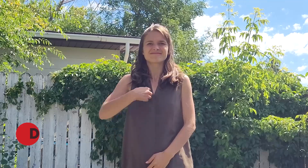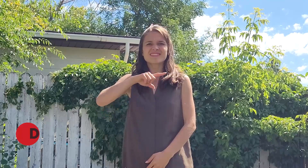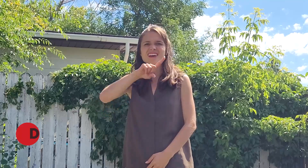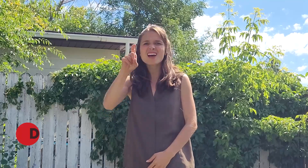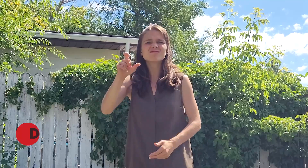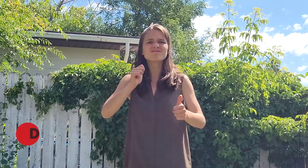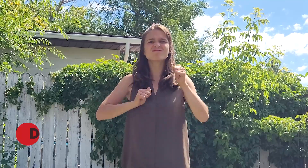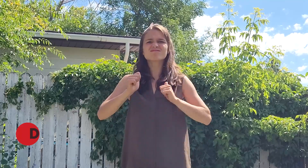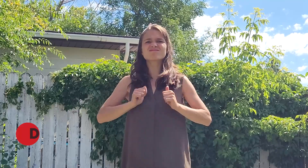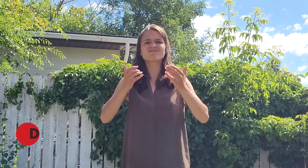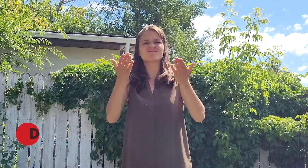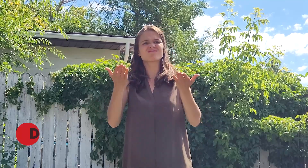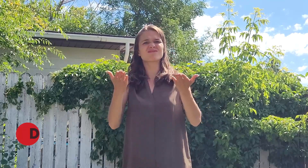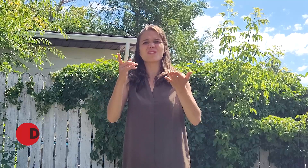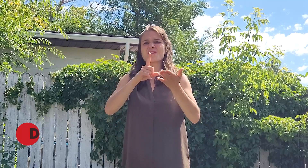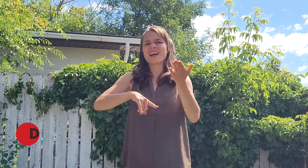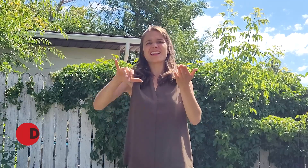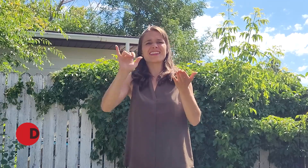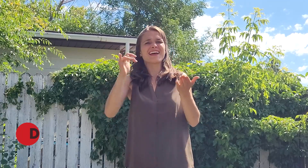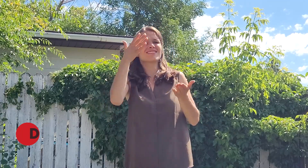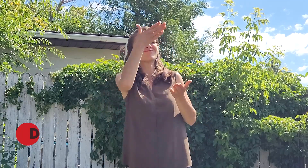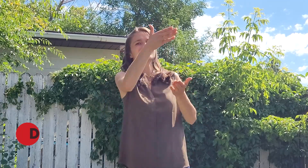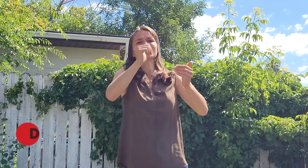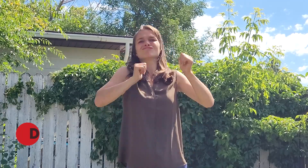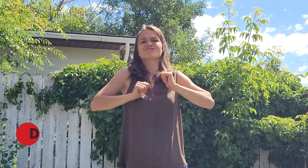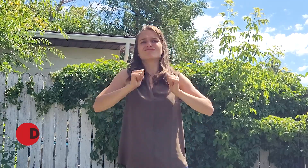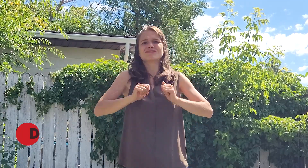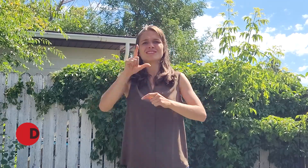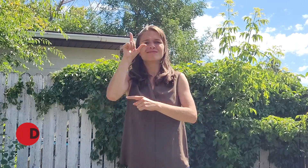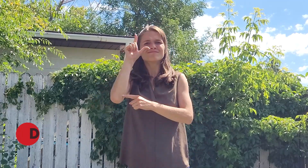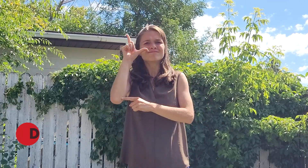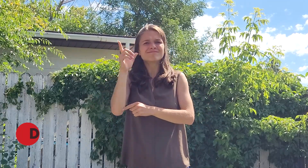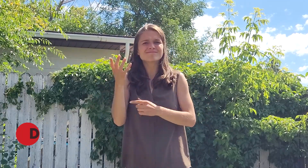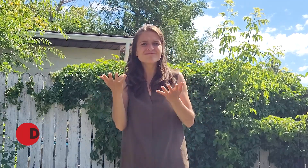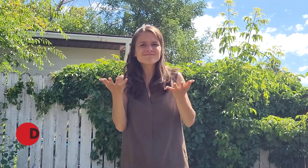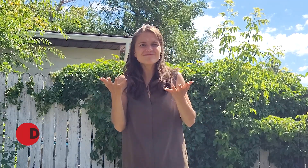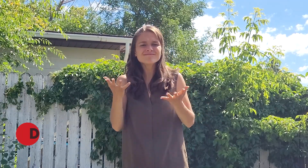[Nicole]: We asked a performer what it was like being at Clin d'Oeil.